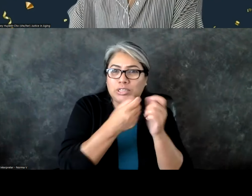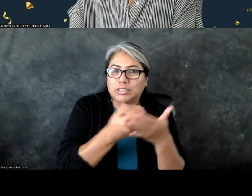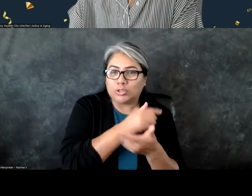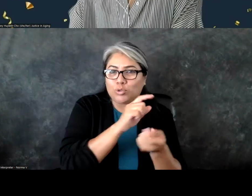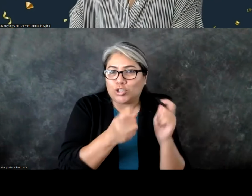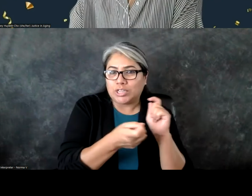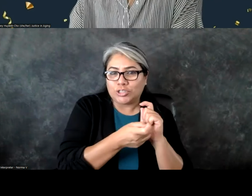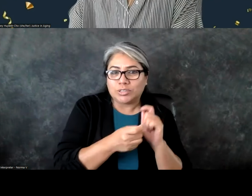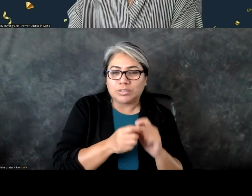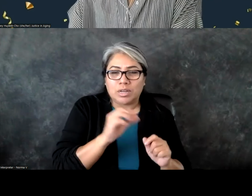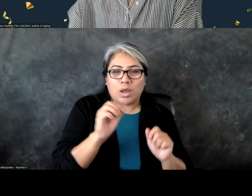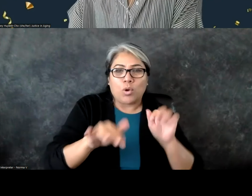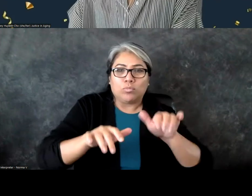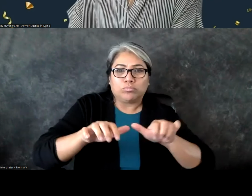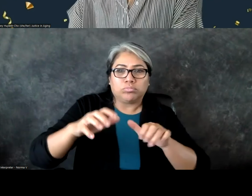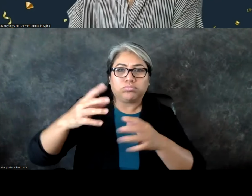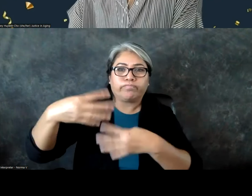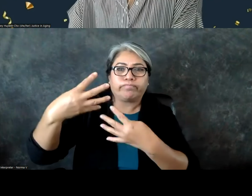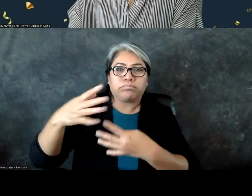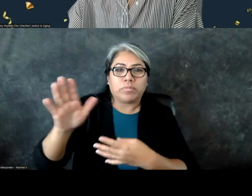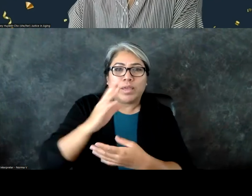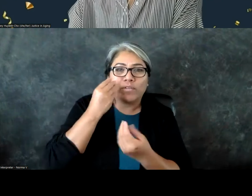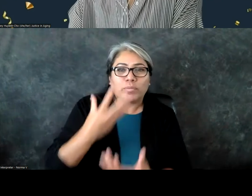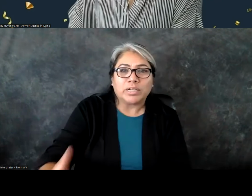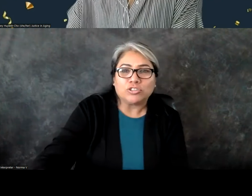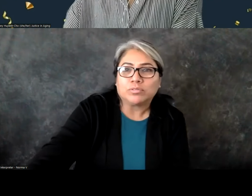each county that have